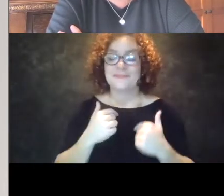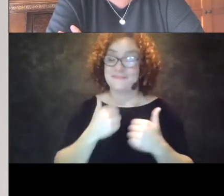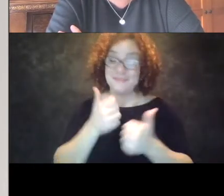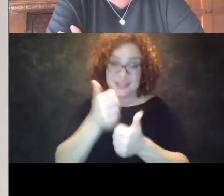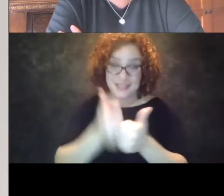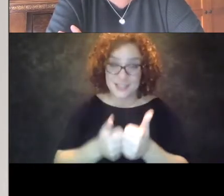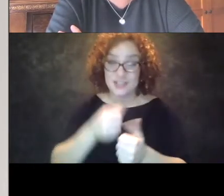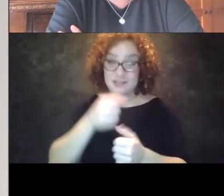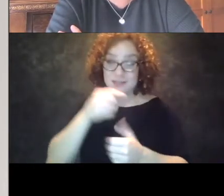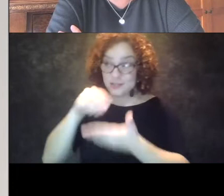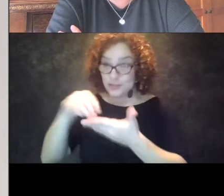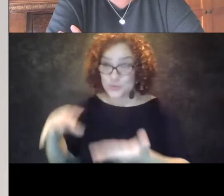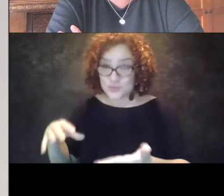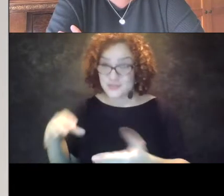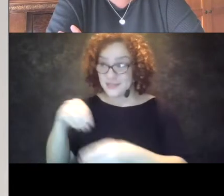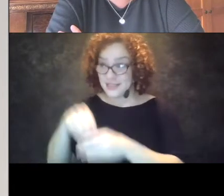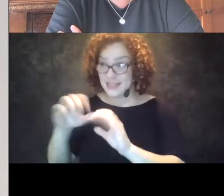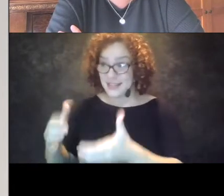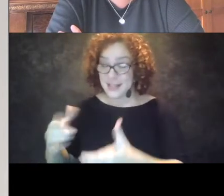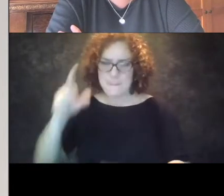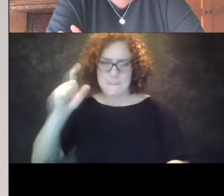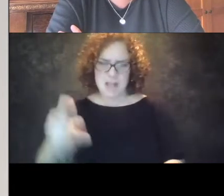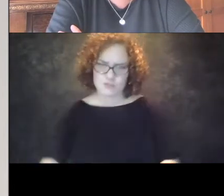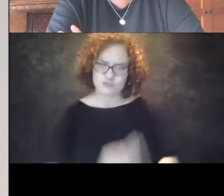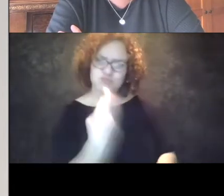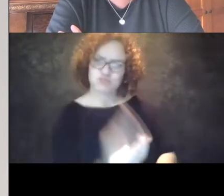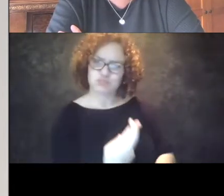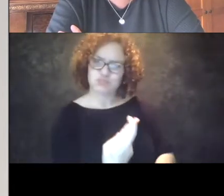have to be the child's friend you might you know, let's try to start out and get like